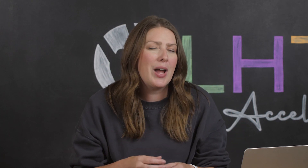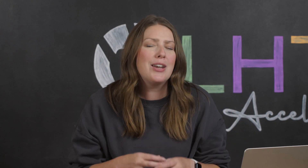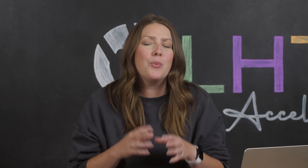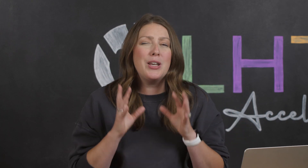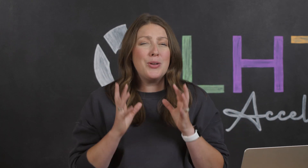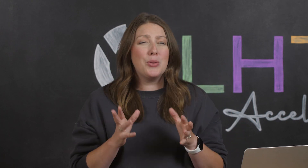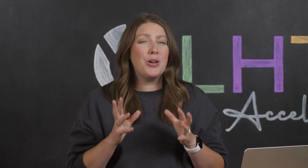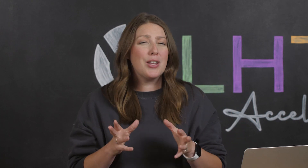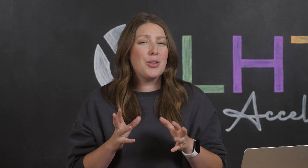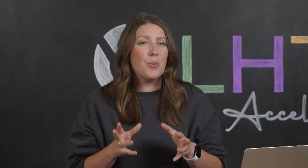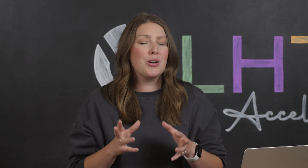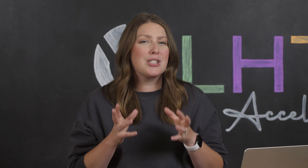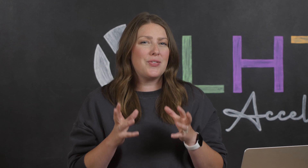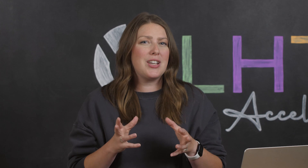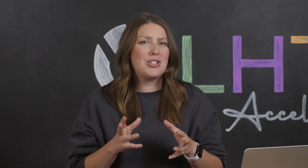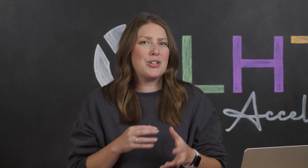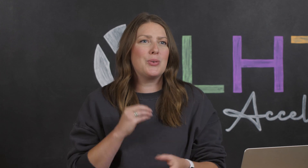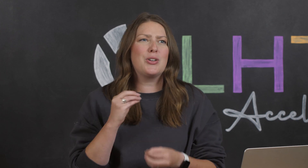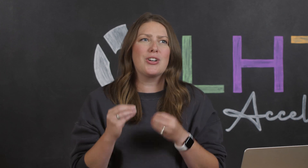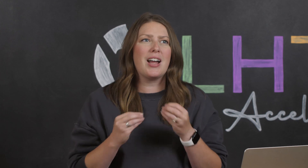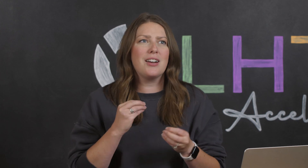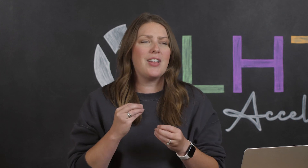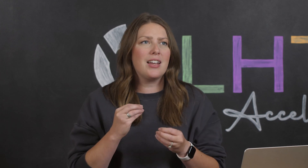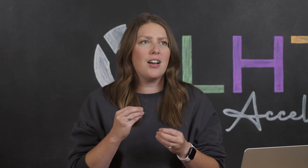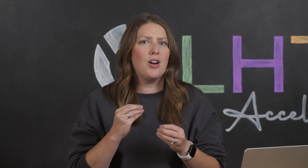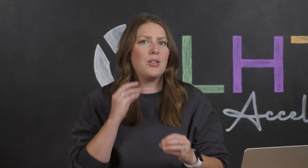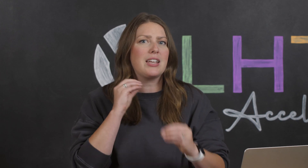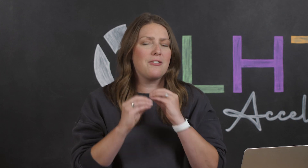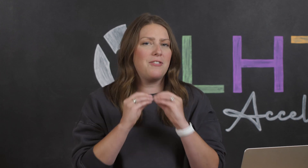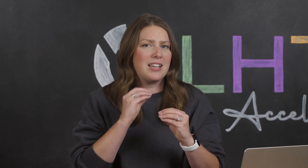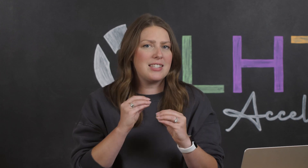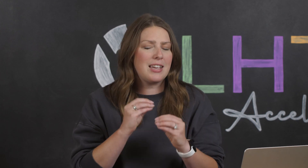And when you look at the words “fix you”, you're kind of like, oh, like a fixing.